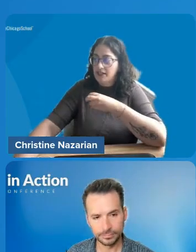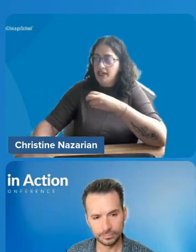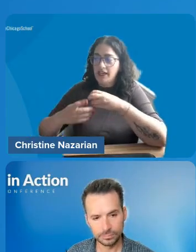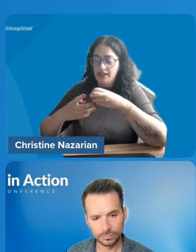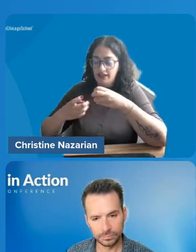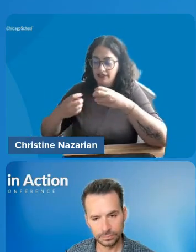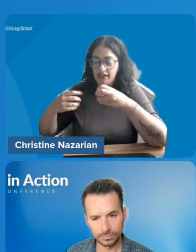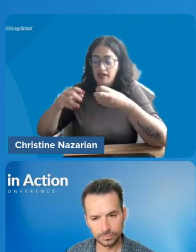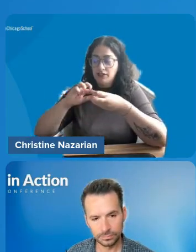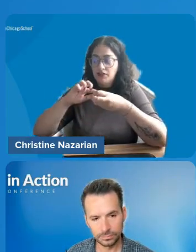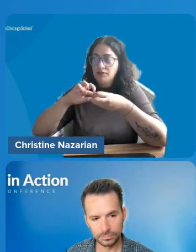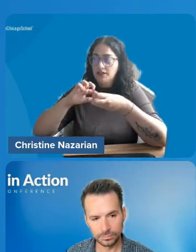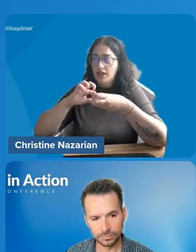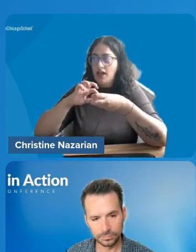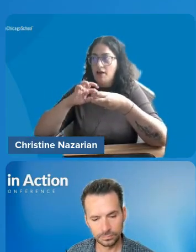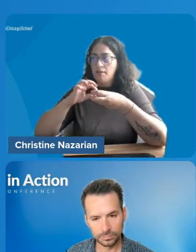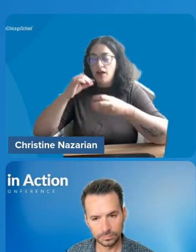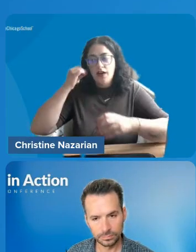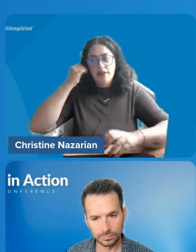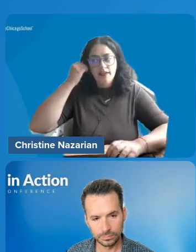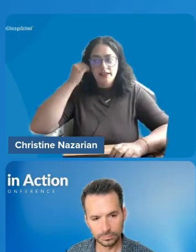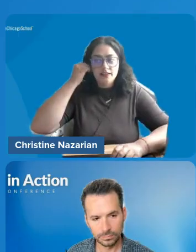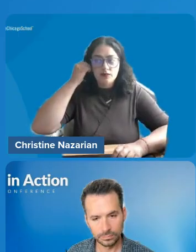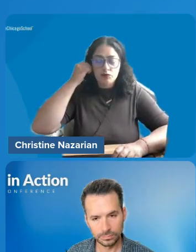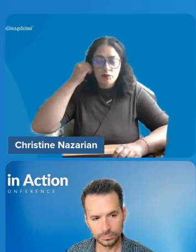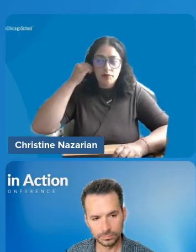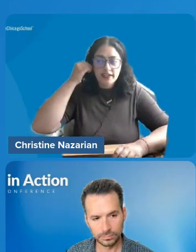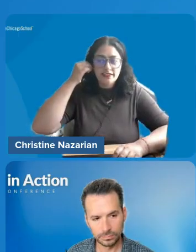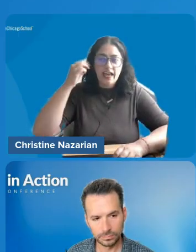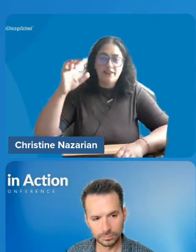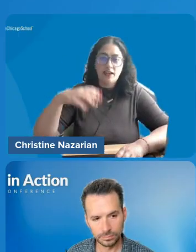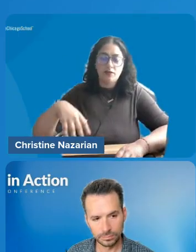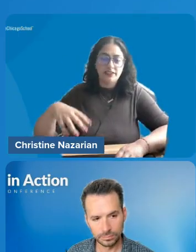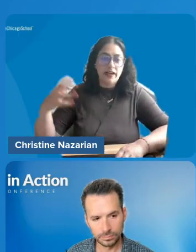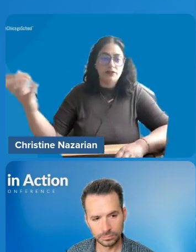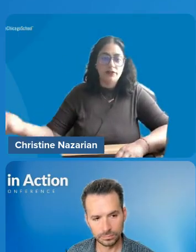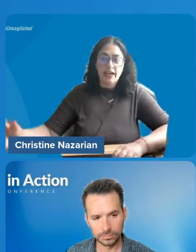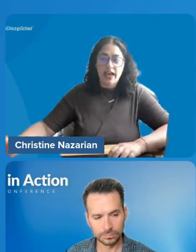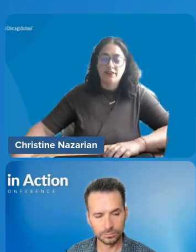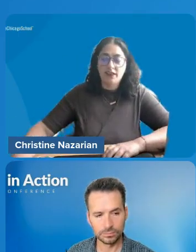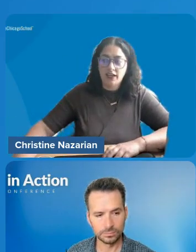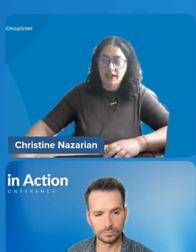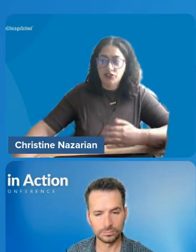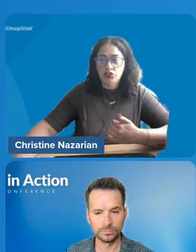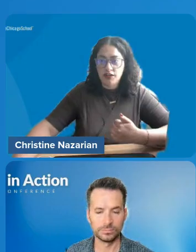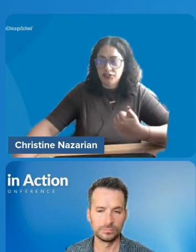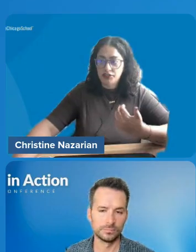can download these rubrics and they will download it and the instructor and